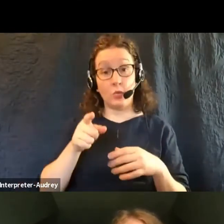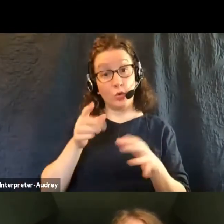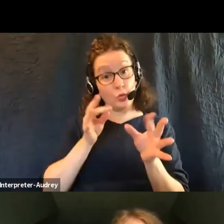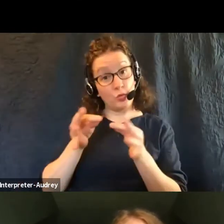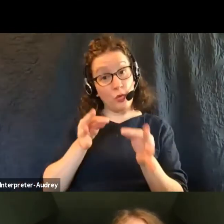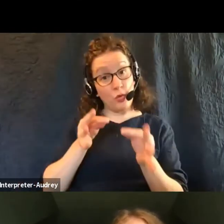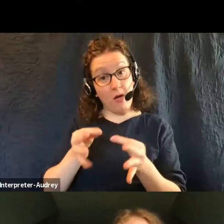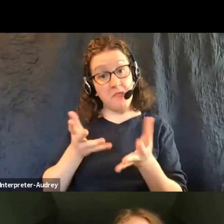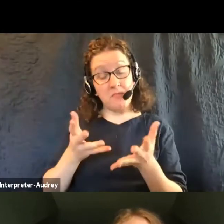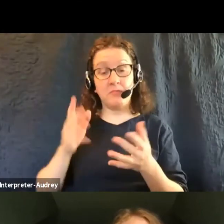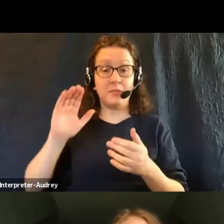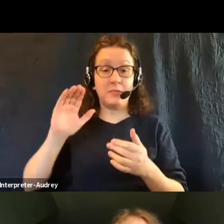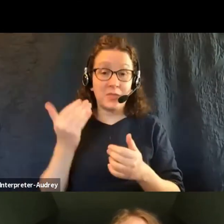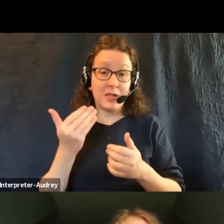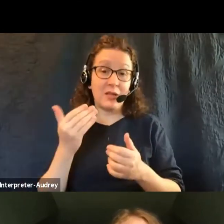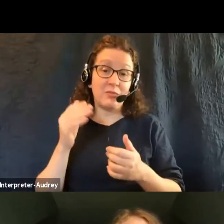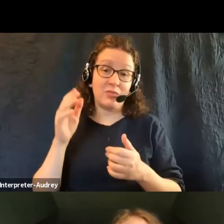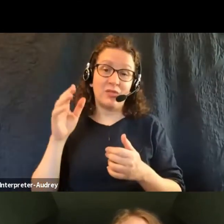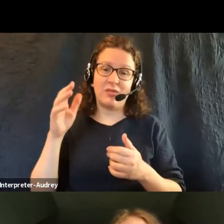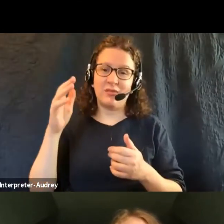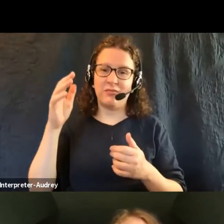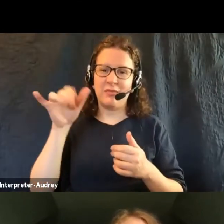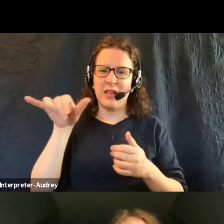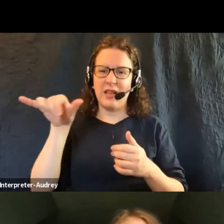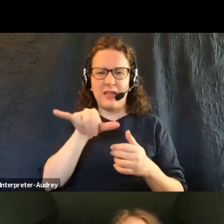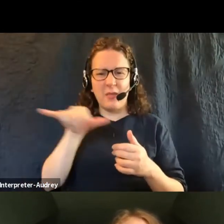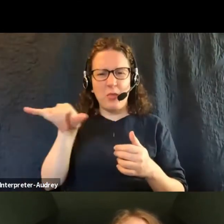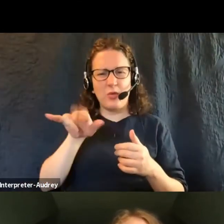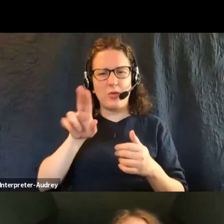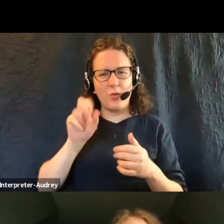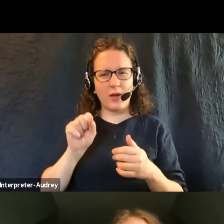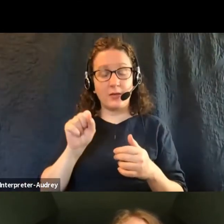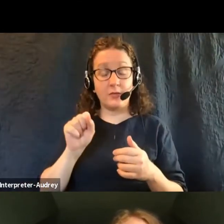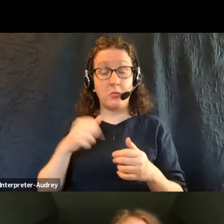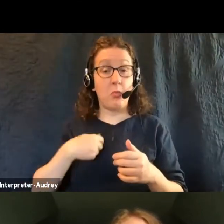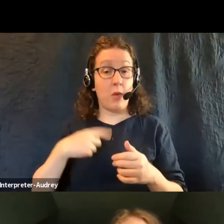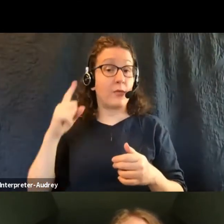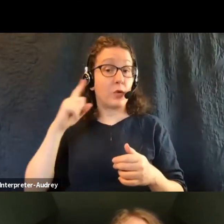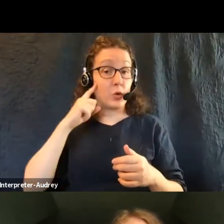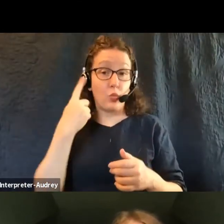a little familiar to the U.S. though I have heard that kind of one distinction in the